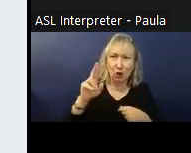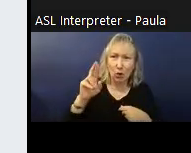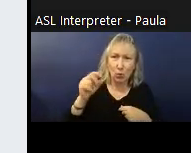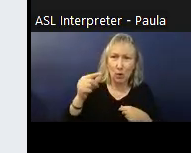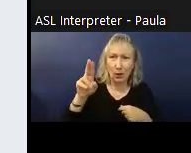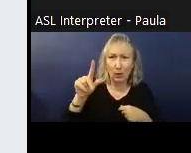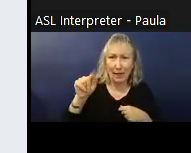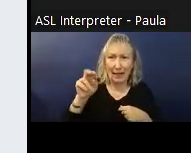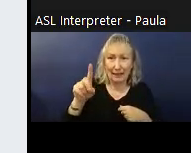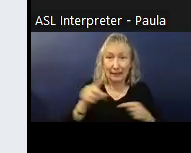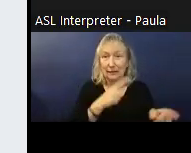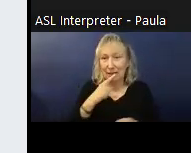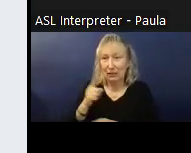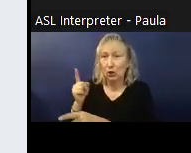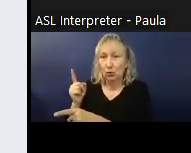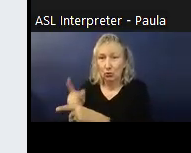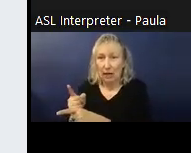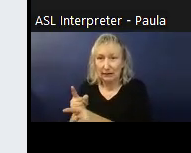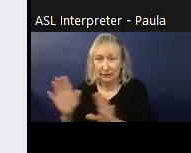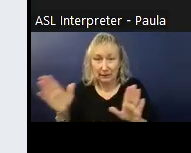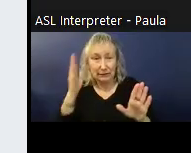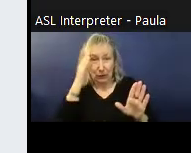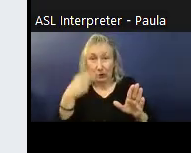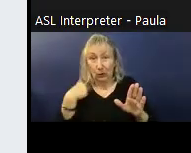but I just wanted to make sure that we had that on the record.